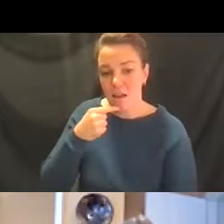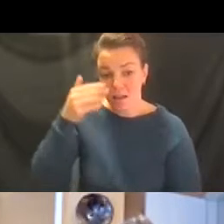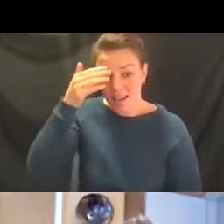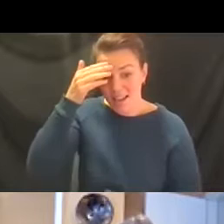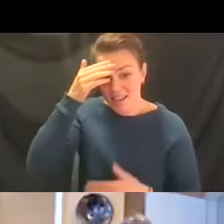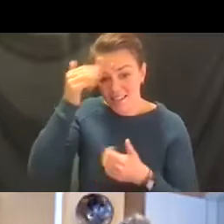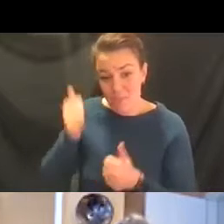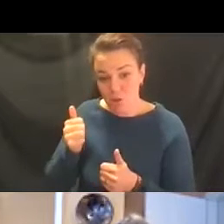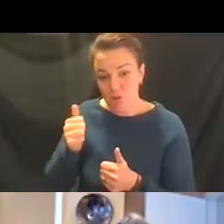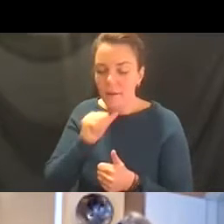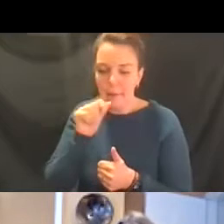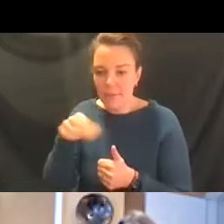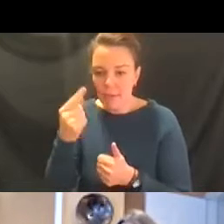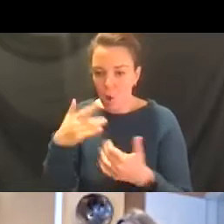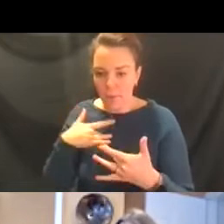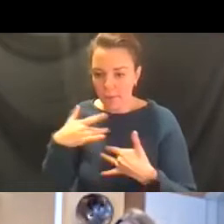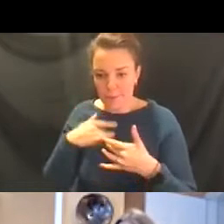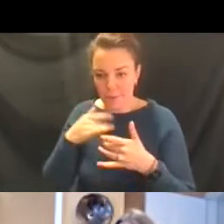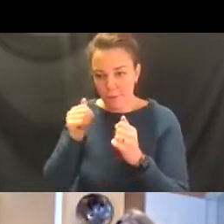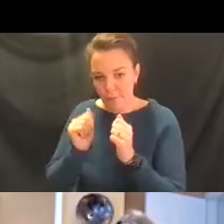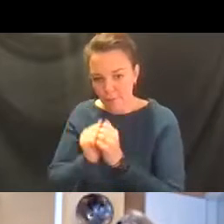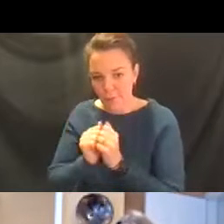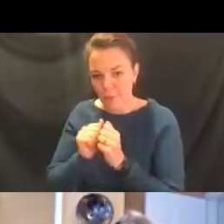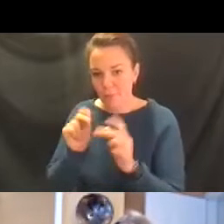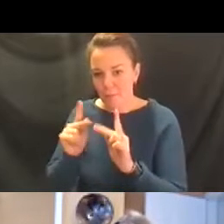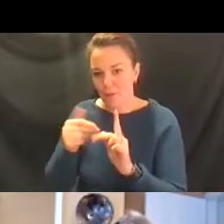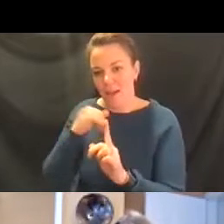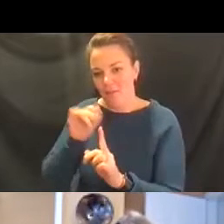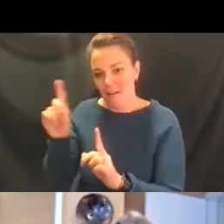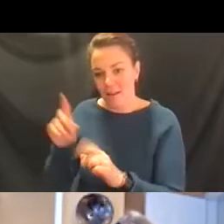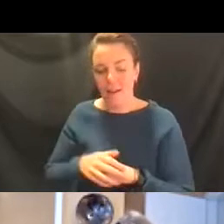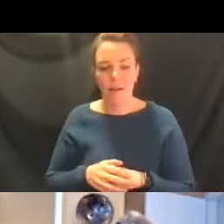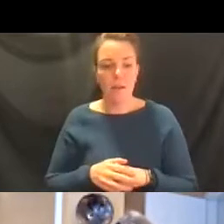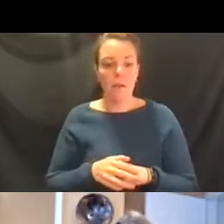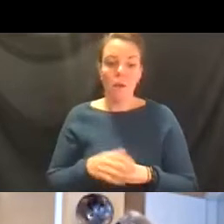of people with IDD. but we know that there are a variety of services that are available